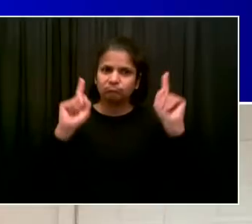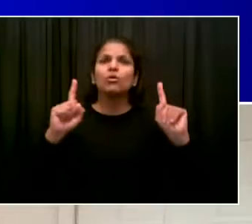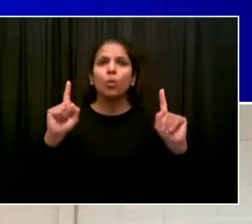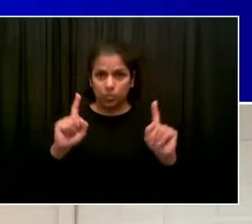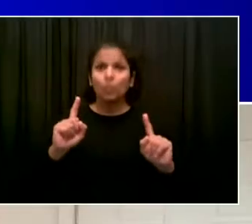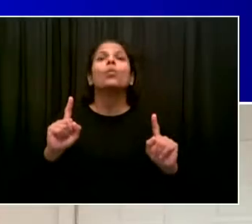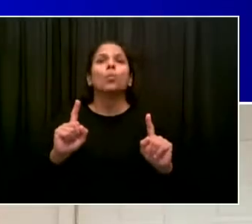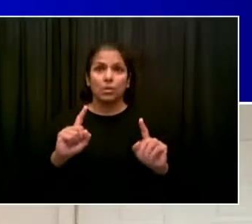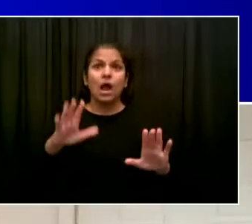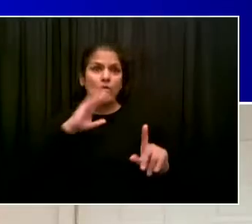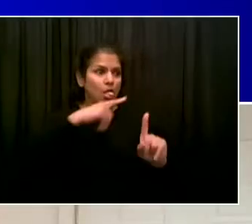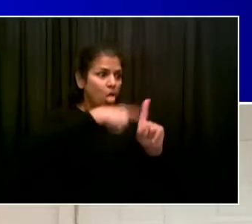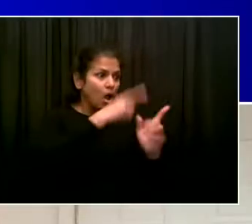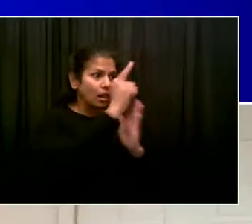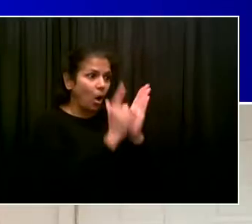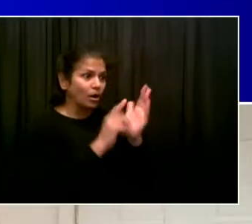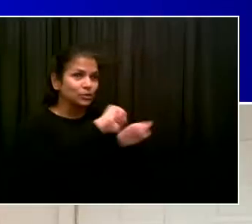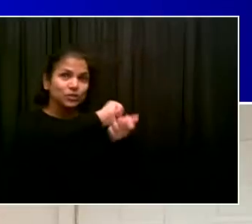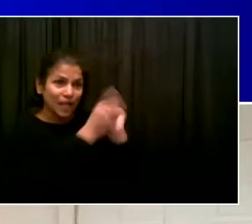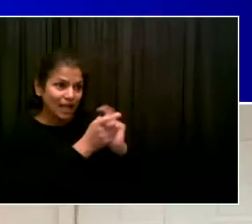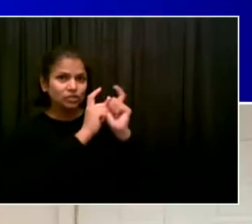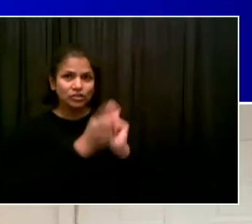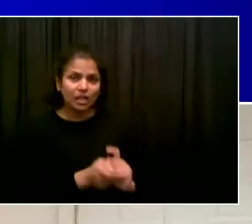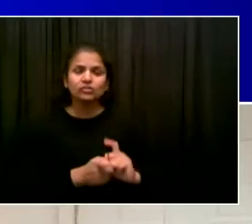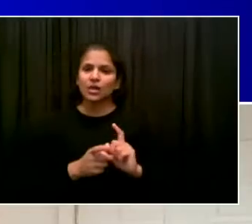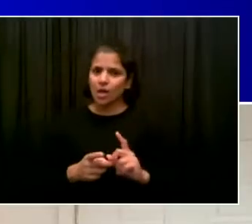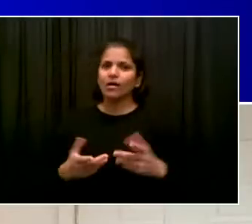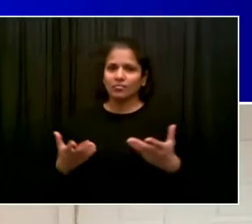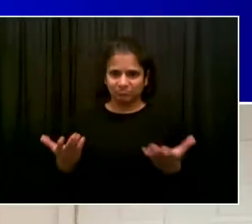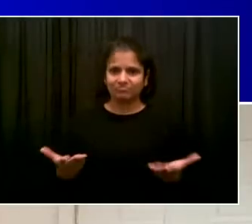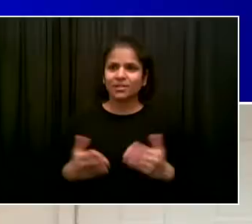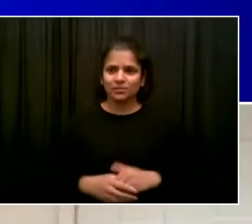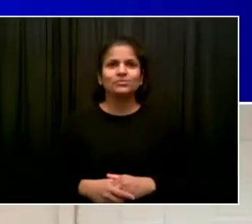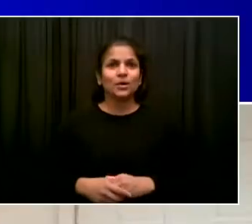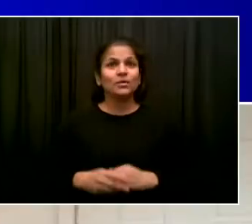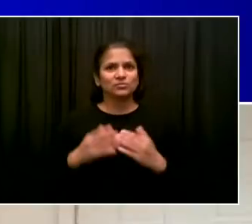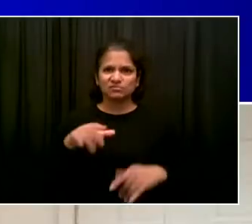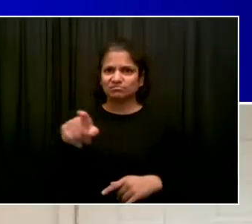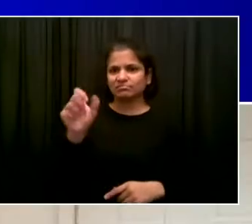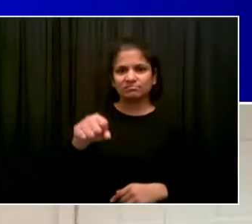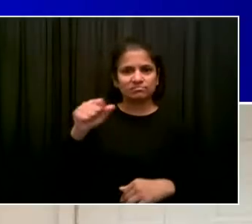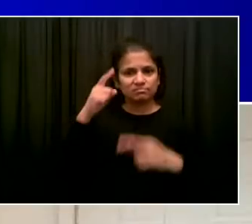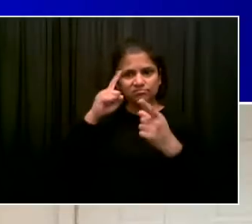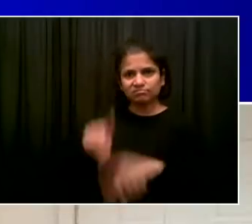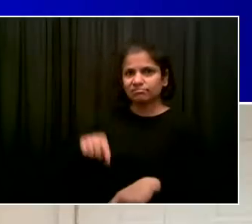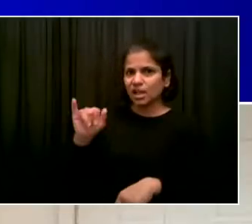AGAINS TINCOME EQUALITY. WE PRESENT A LOT OF EVIDENCE OF HOW THESE APPAROCHES WORK. WE CHANGE THE GUIDELINES AND